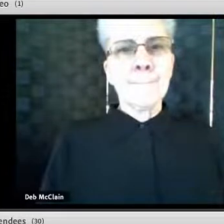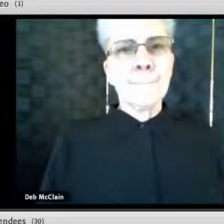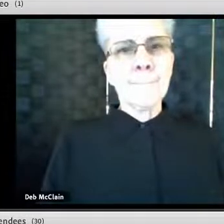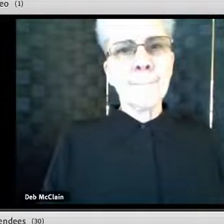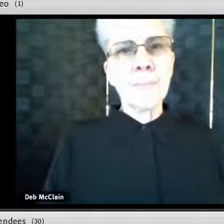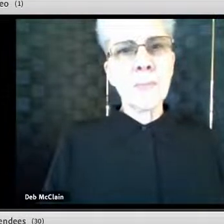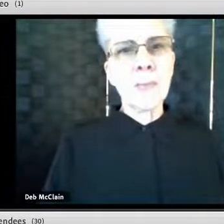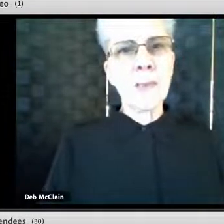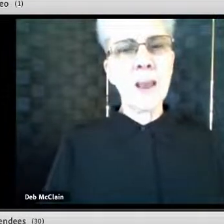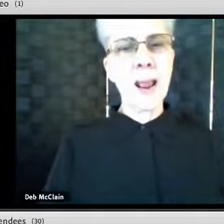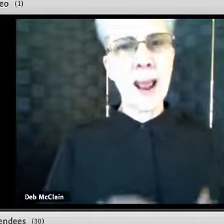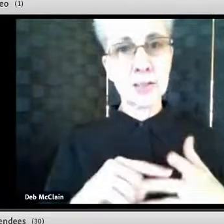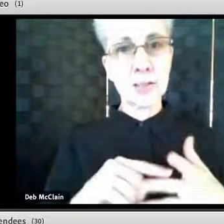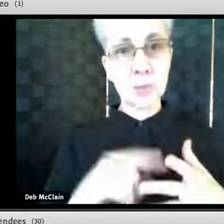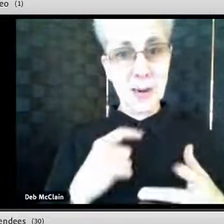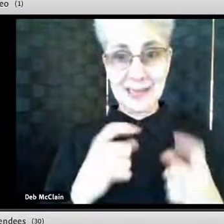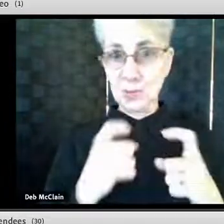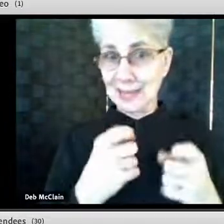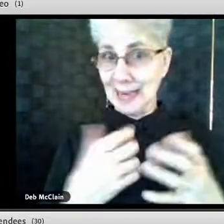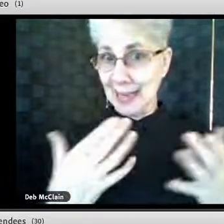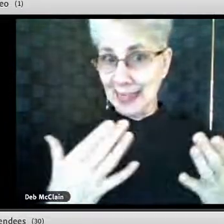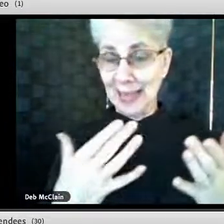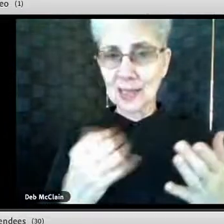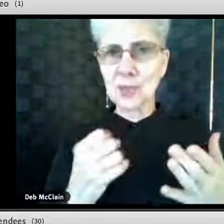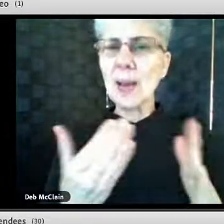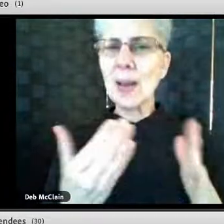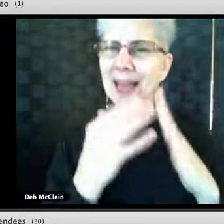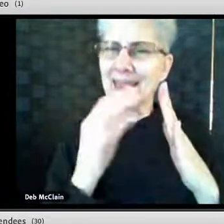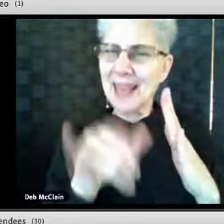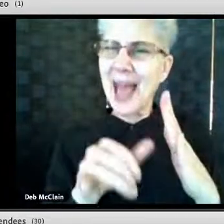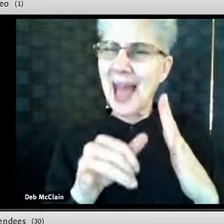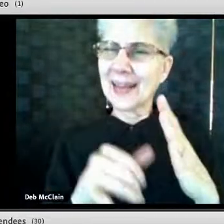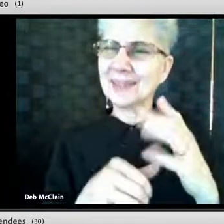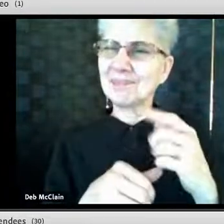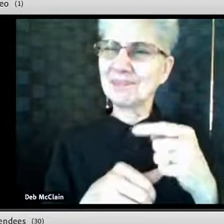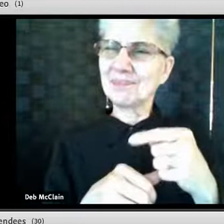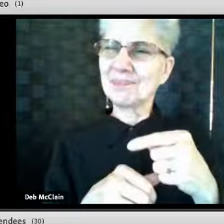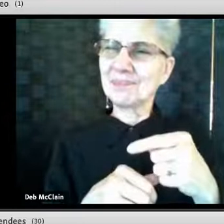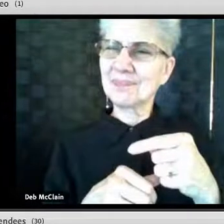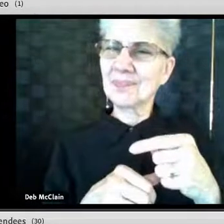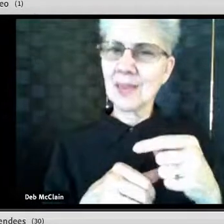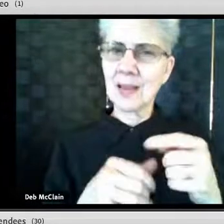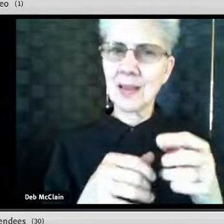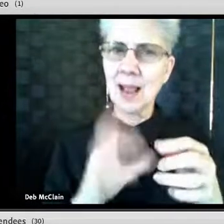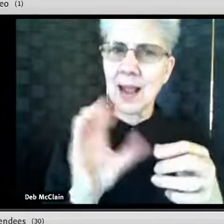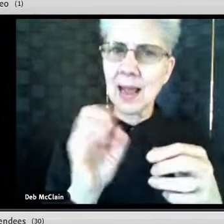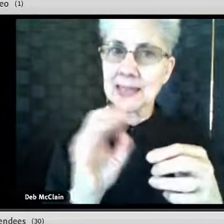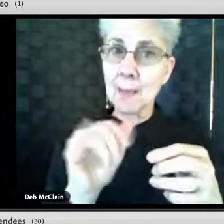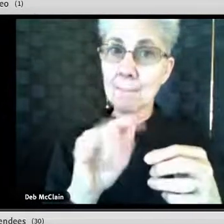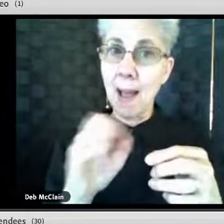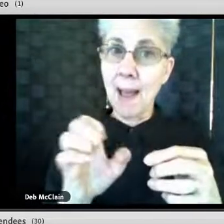And you can just, you know, and start to, "Do I need to adjust anything?" So again, this is that customizing columns,